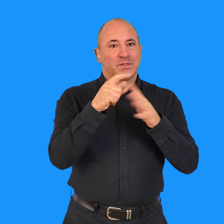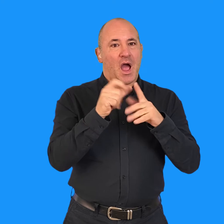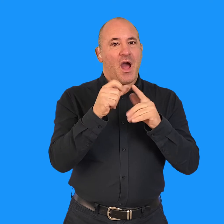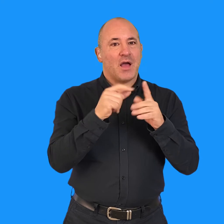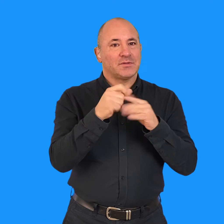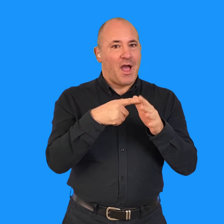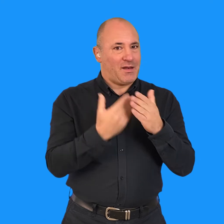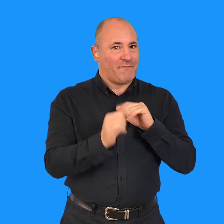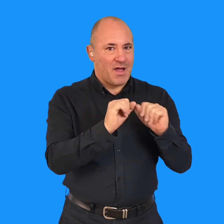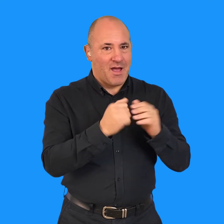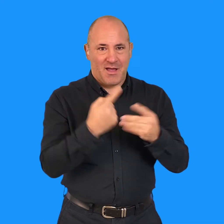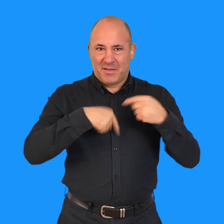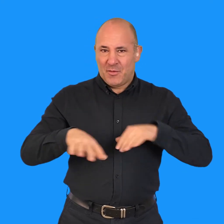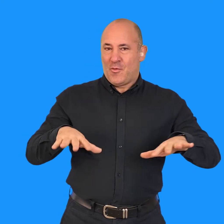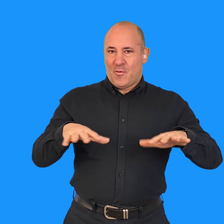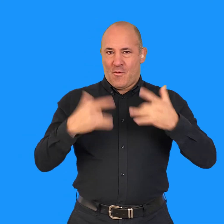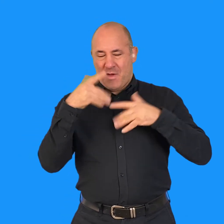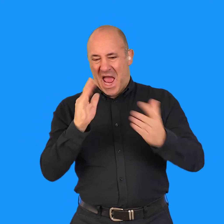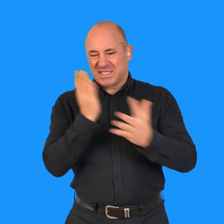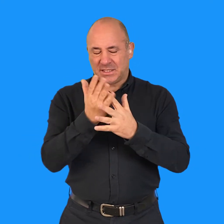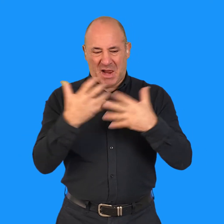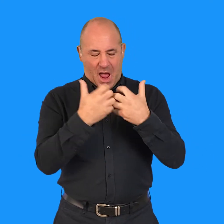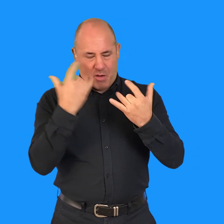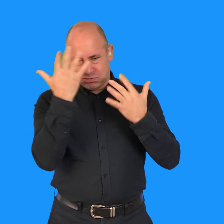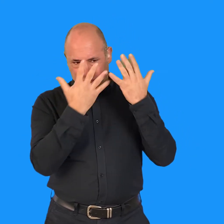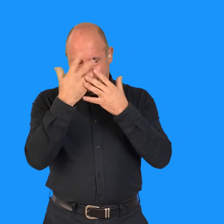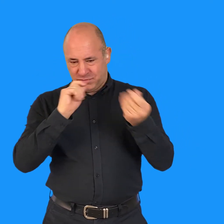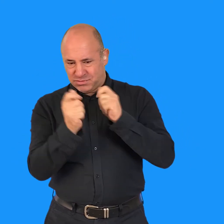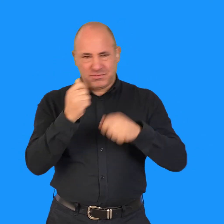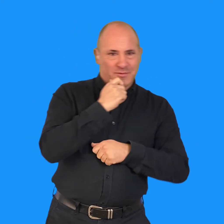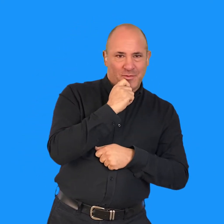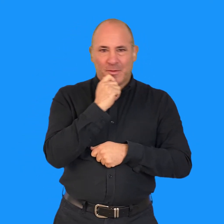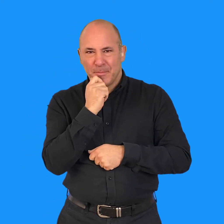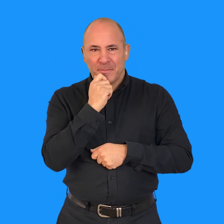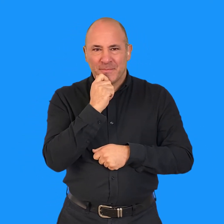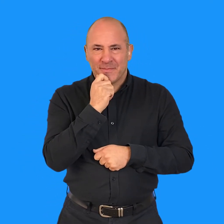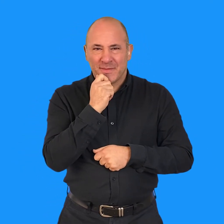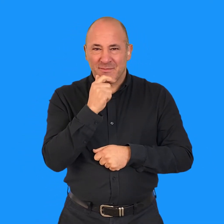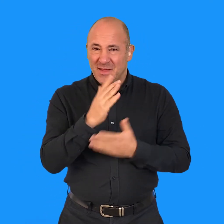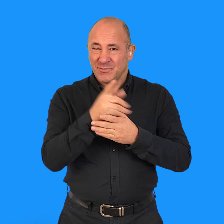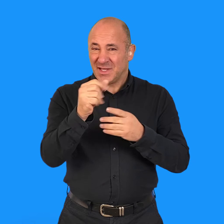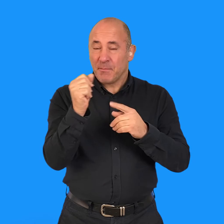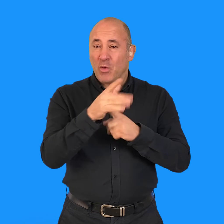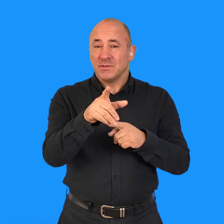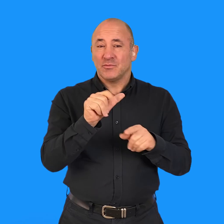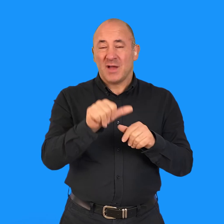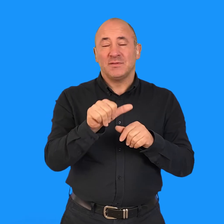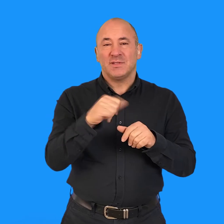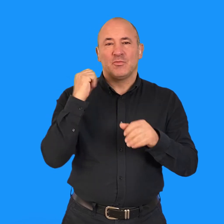new to DaDa, new to us working there. Thinking around, how are we gonna make that accessible? Because that's the key, isn't it?